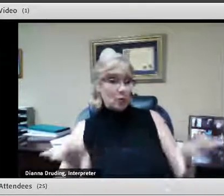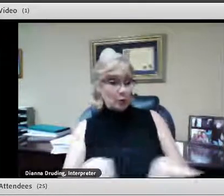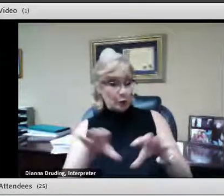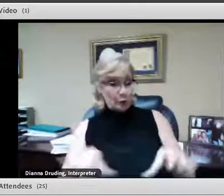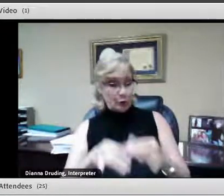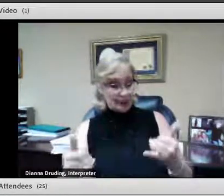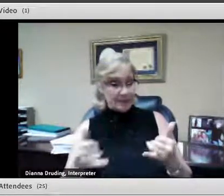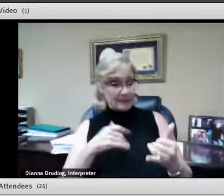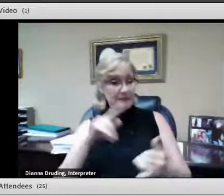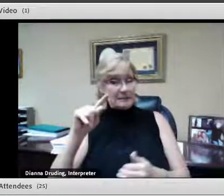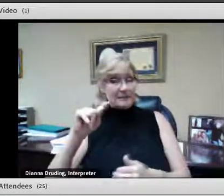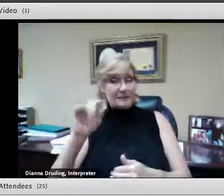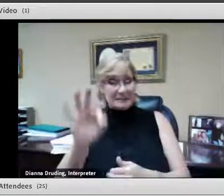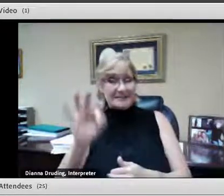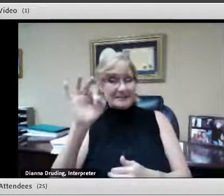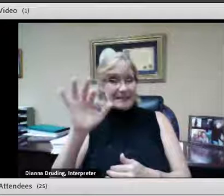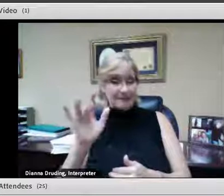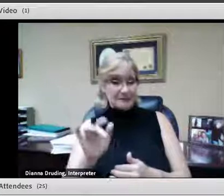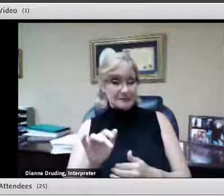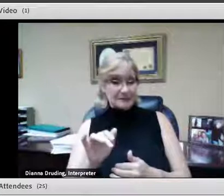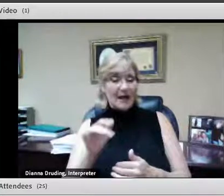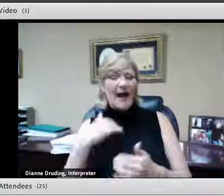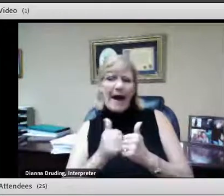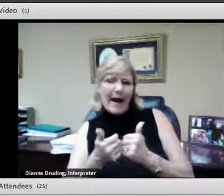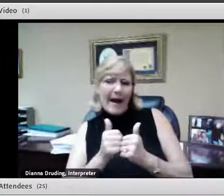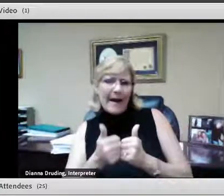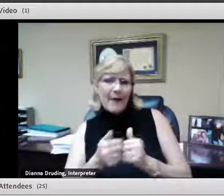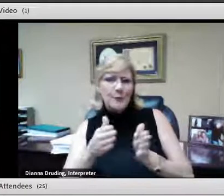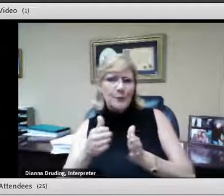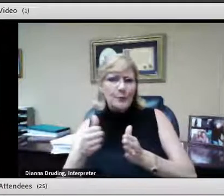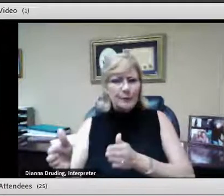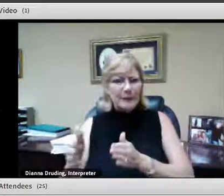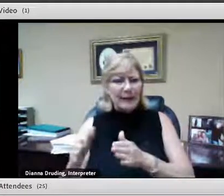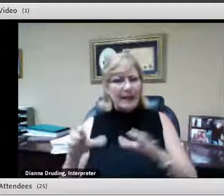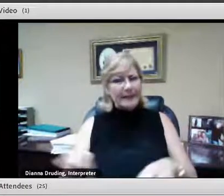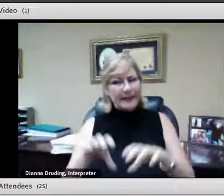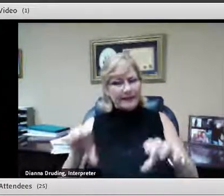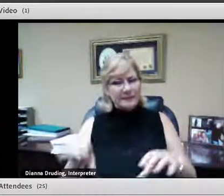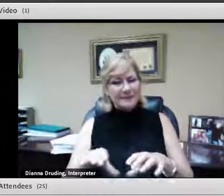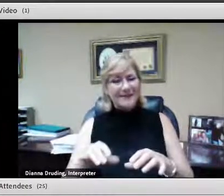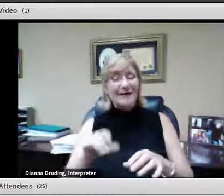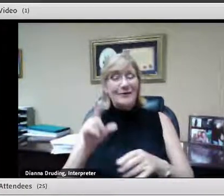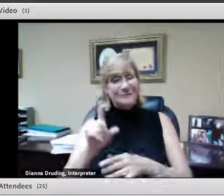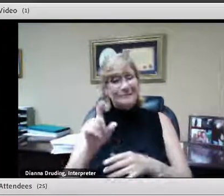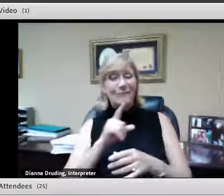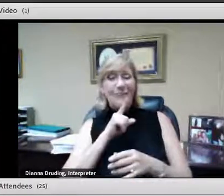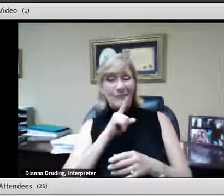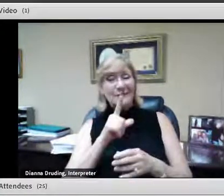the tips we are giving about how to plan a STEAM activity. Make sure it's scalable when you do this,